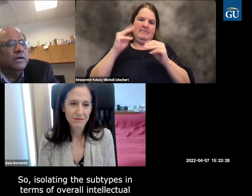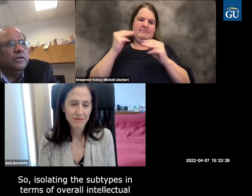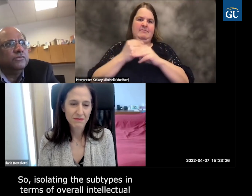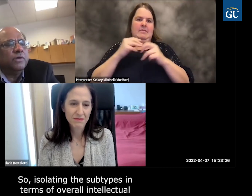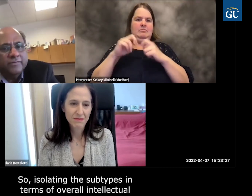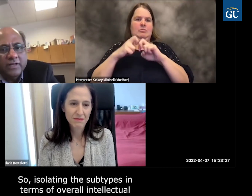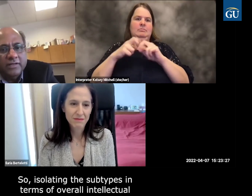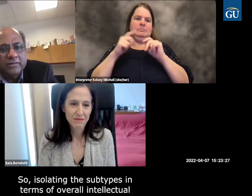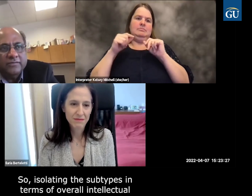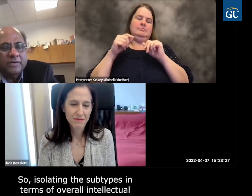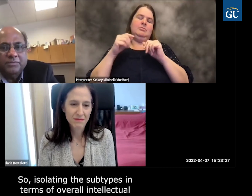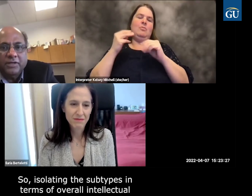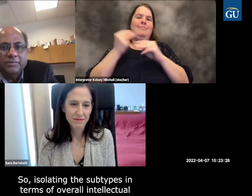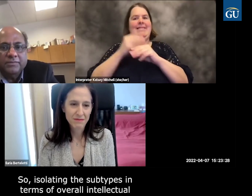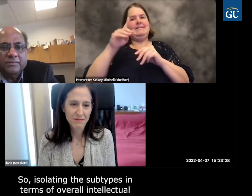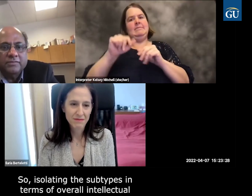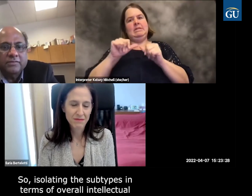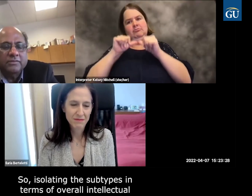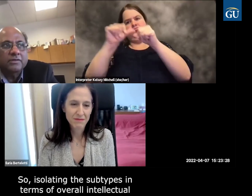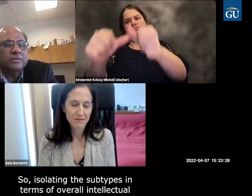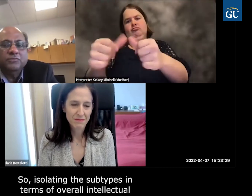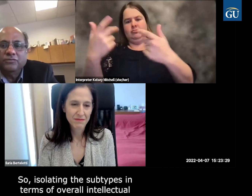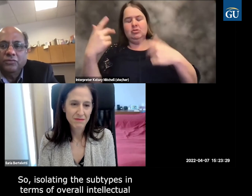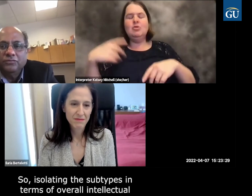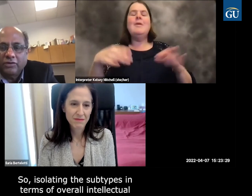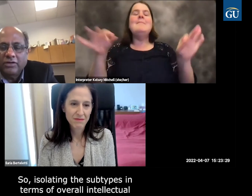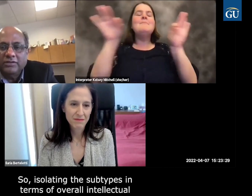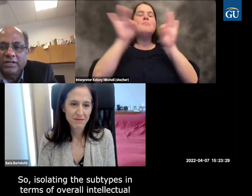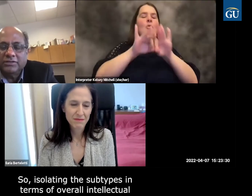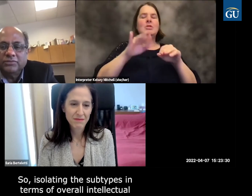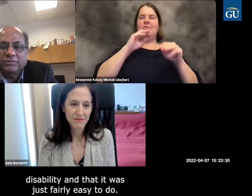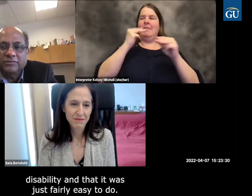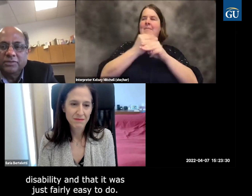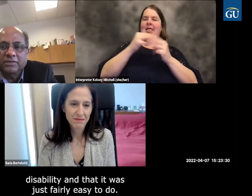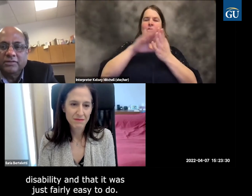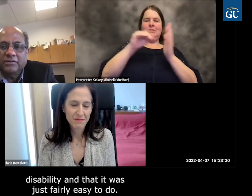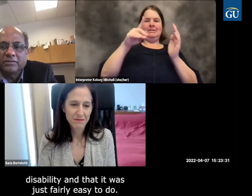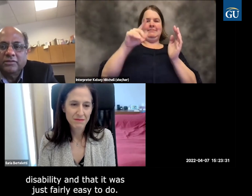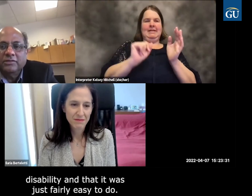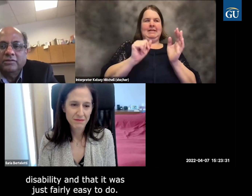so isolating the subtypes in terms of